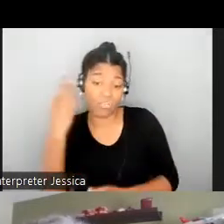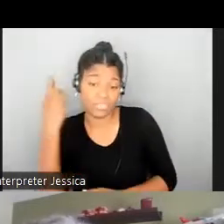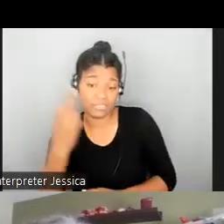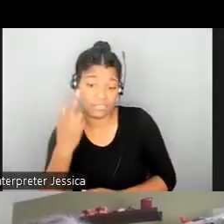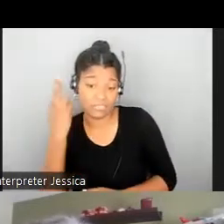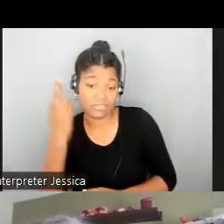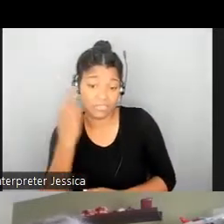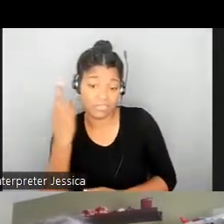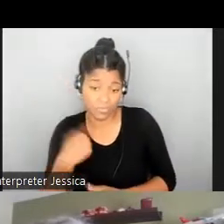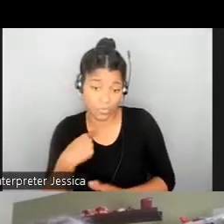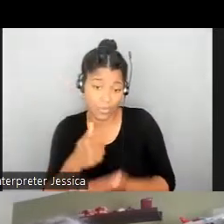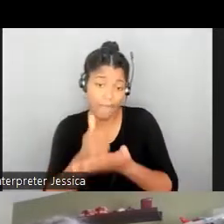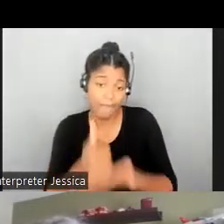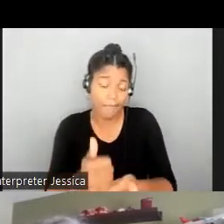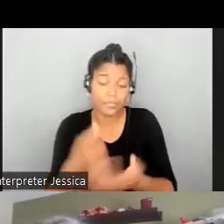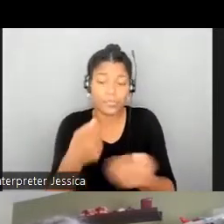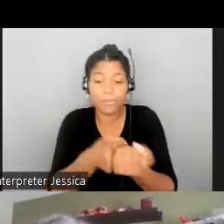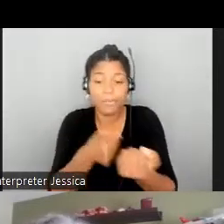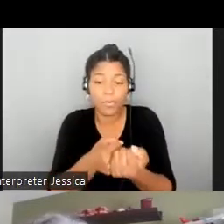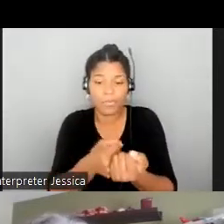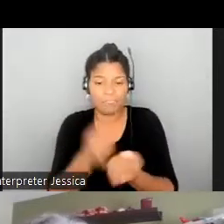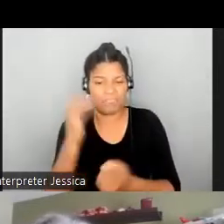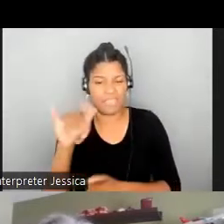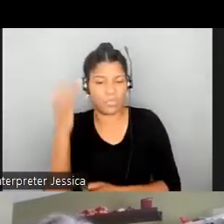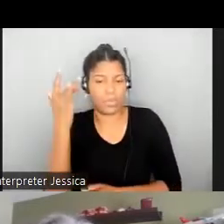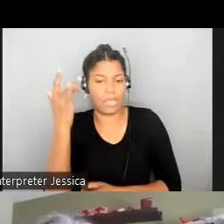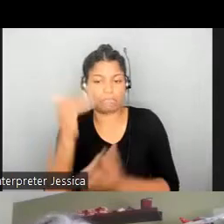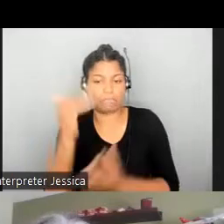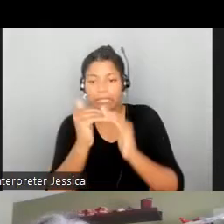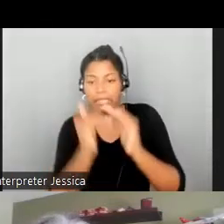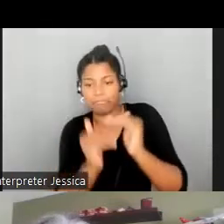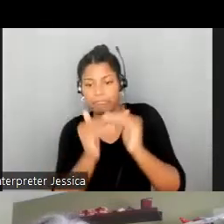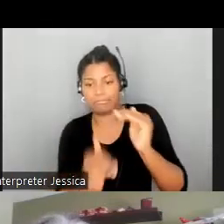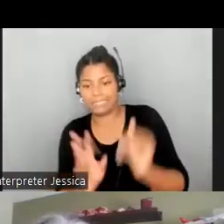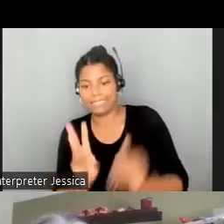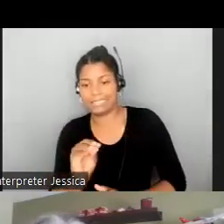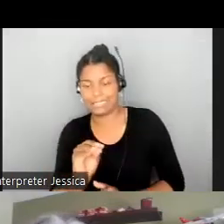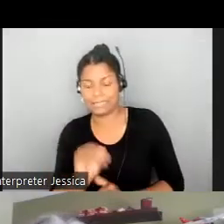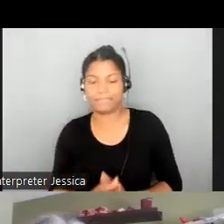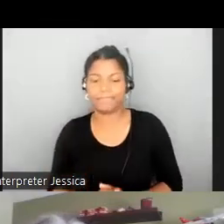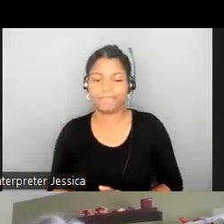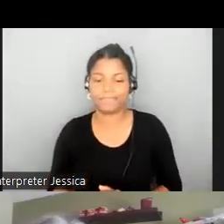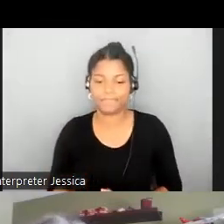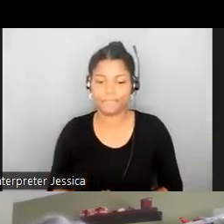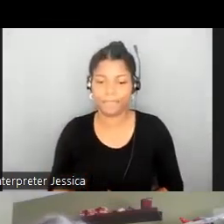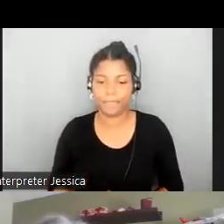caregivers, so that is why there are people less than 60.